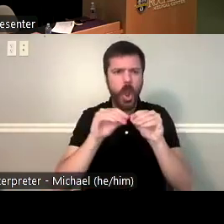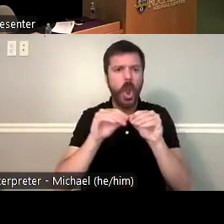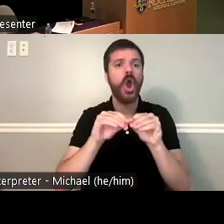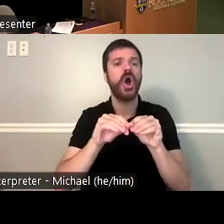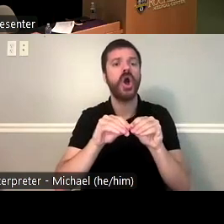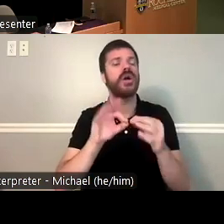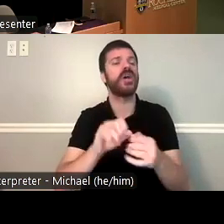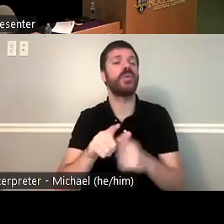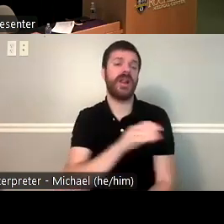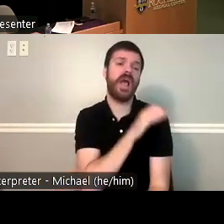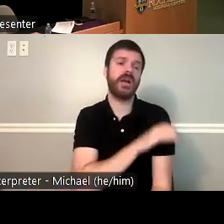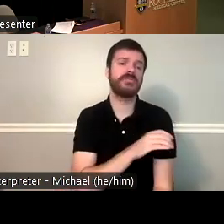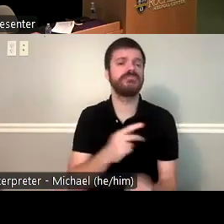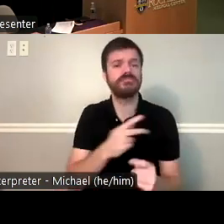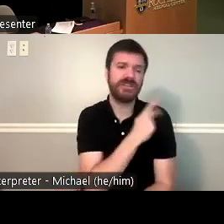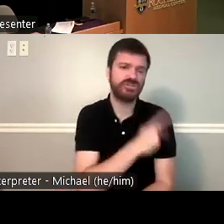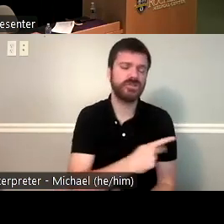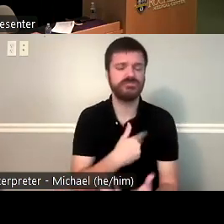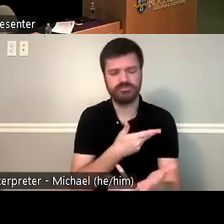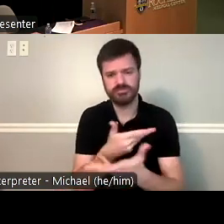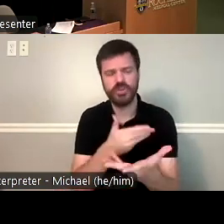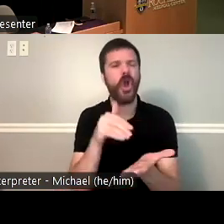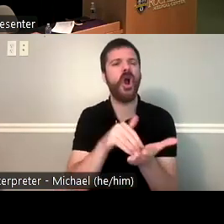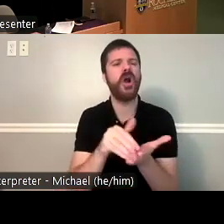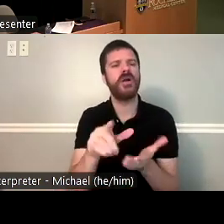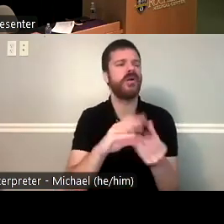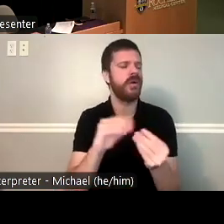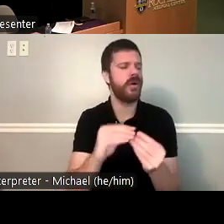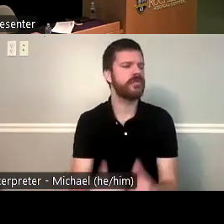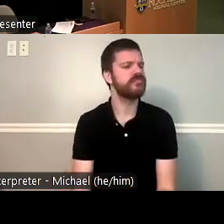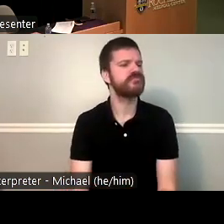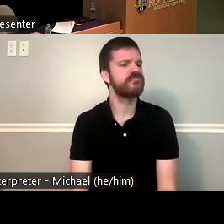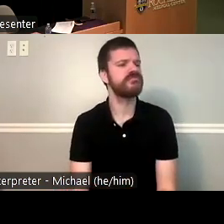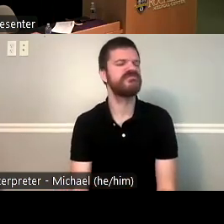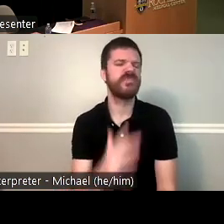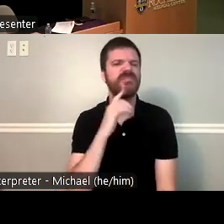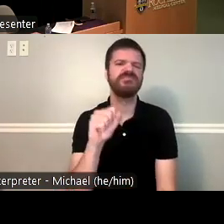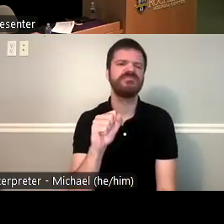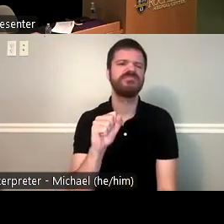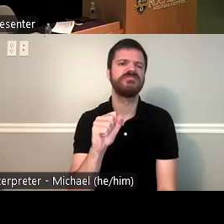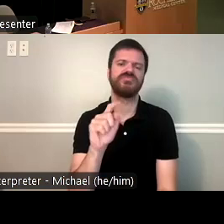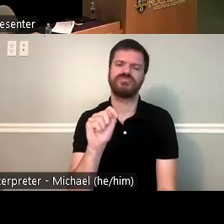working with the patients um often they would say that there was a tra tragic loss and that